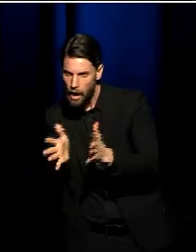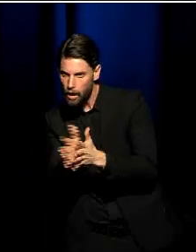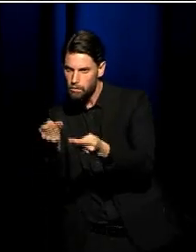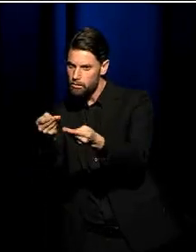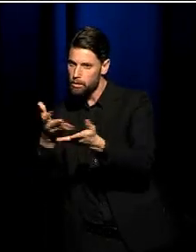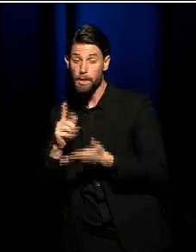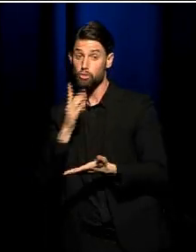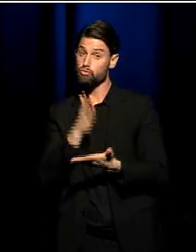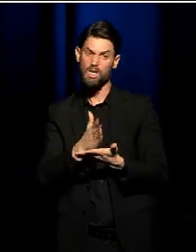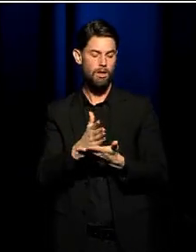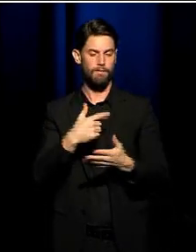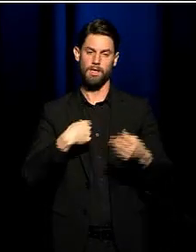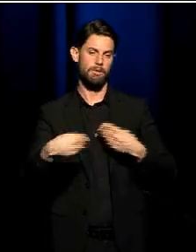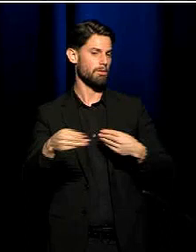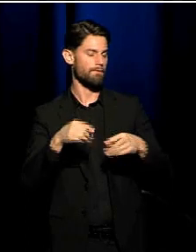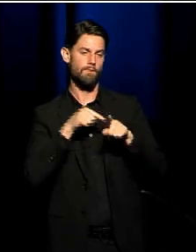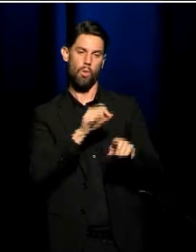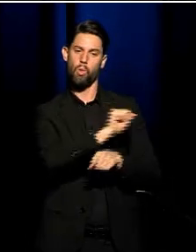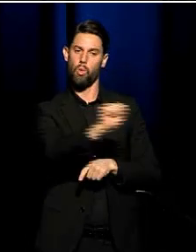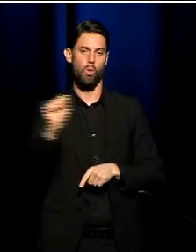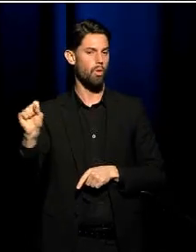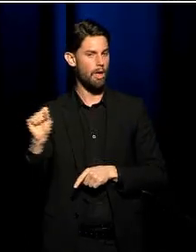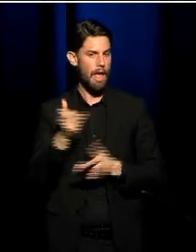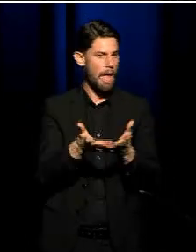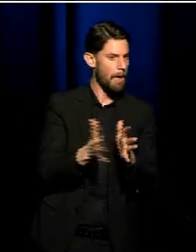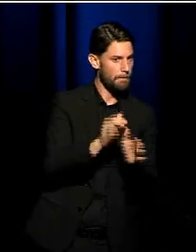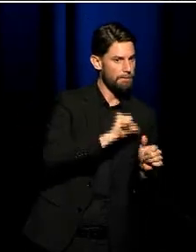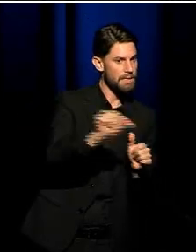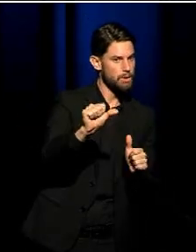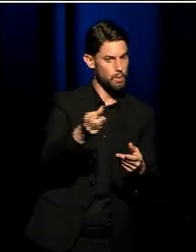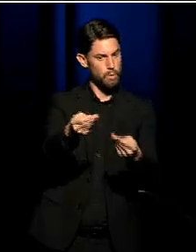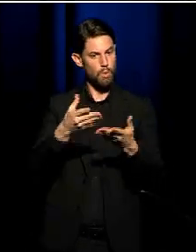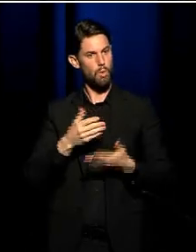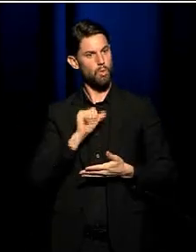the submission sees fit the Commission must recognize that it is often an